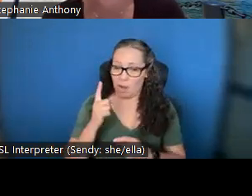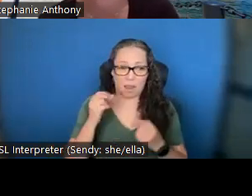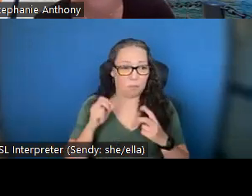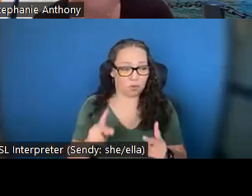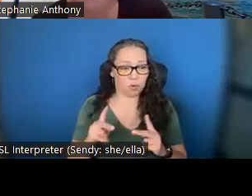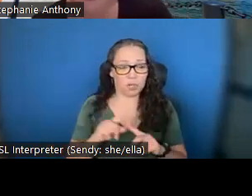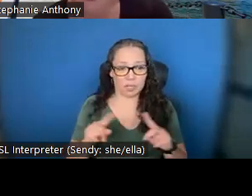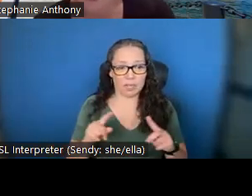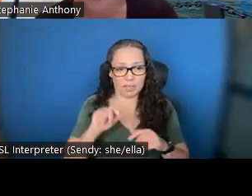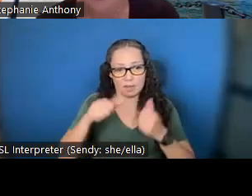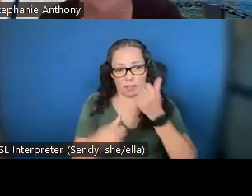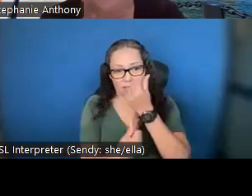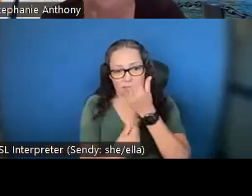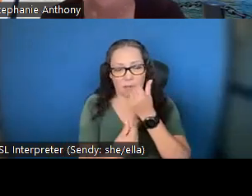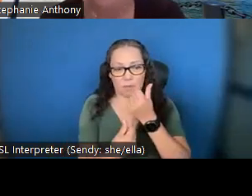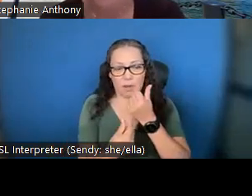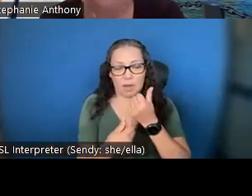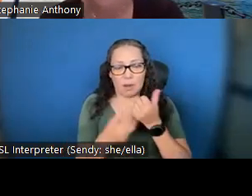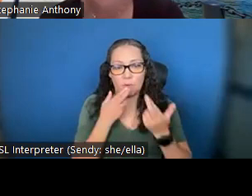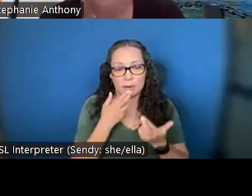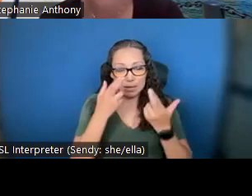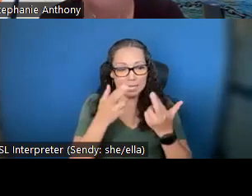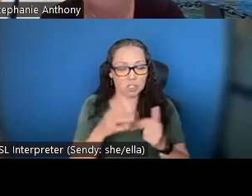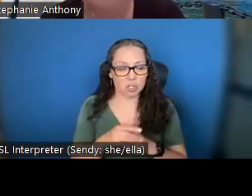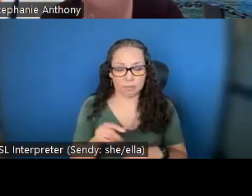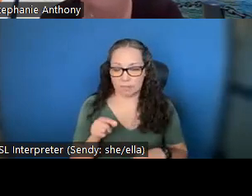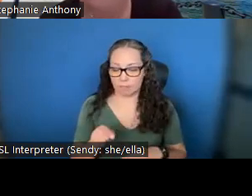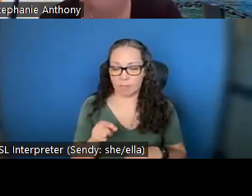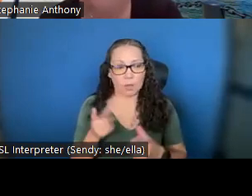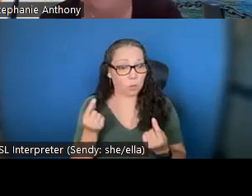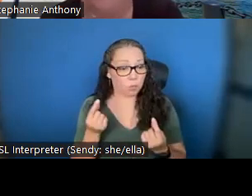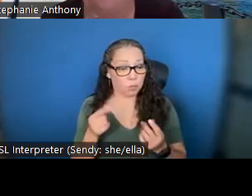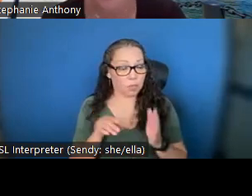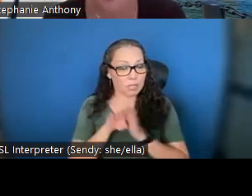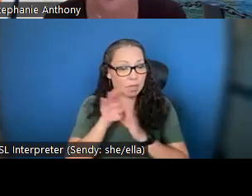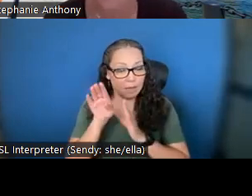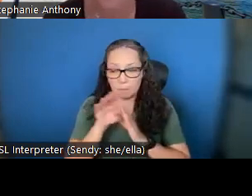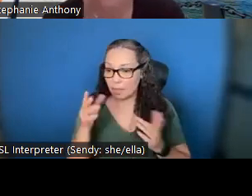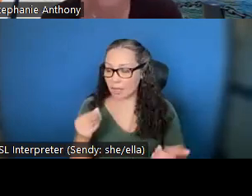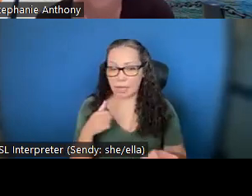sub recommendations is around um developing and implementing a phased approach or an incremental